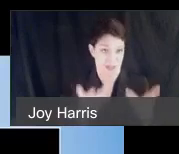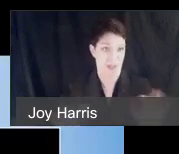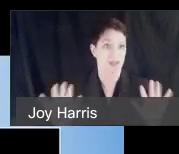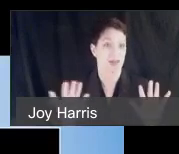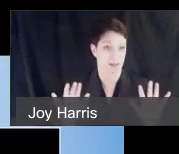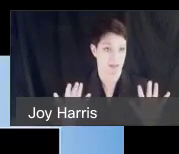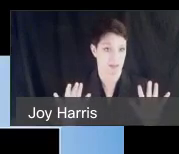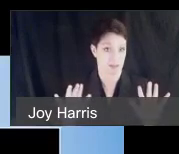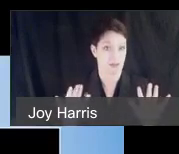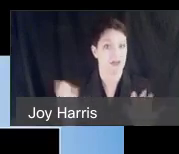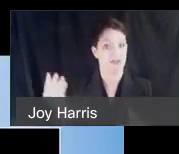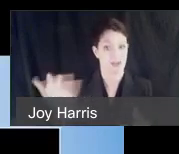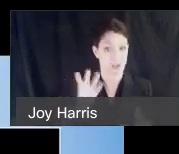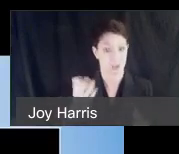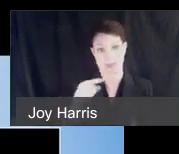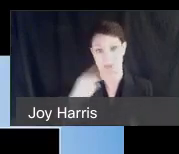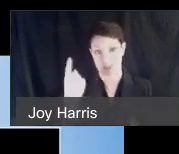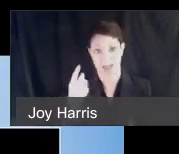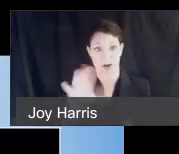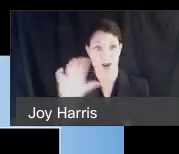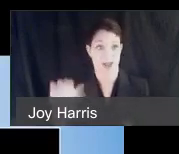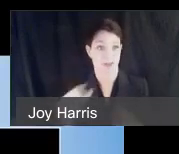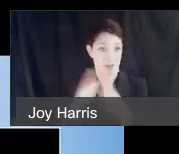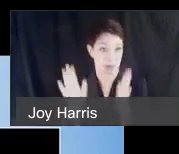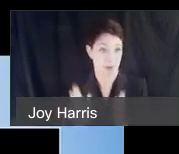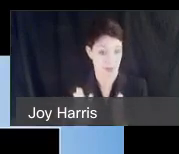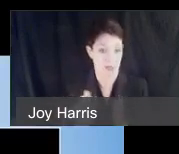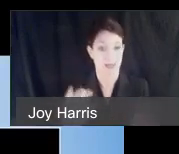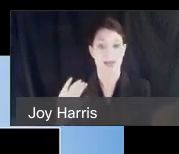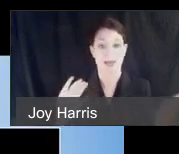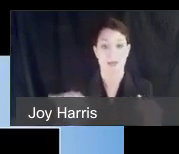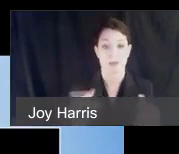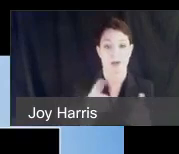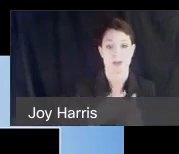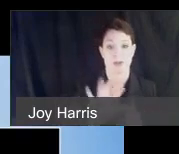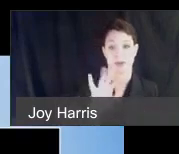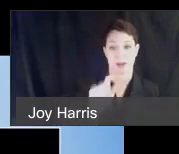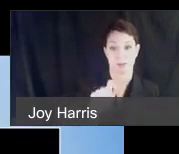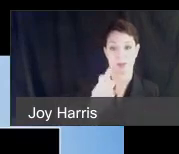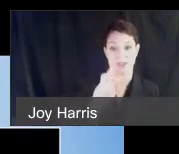they are black or African American, compared with 9.6% of our population.